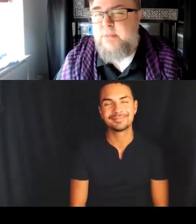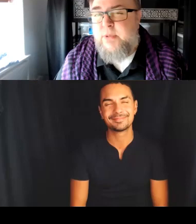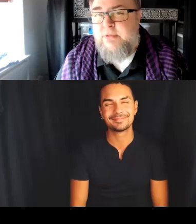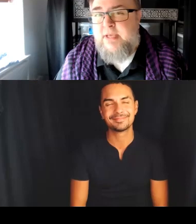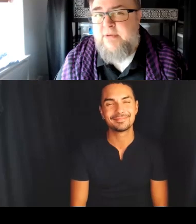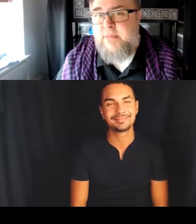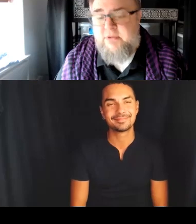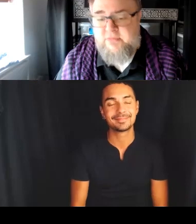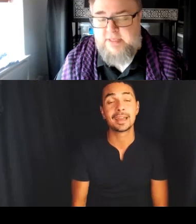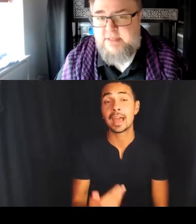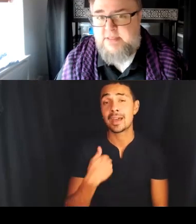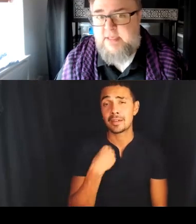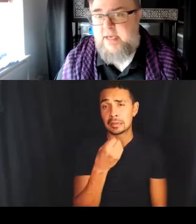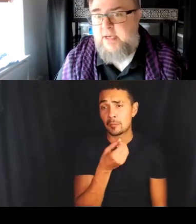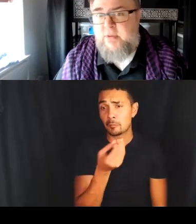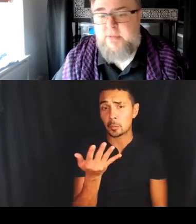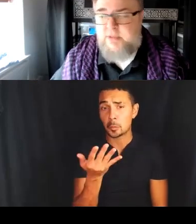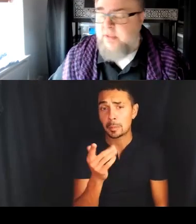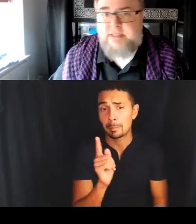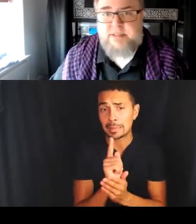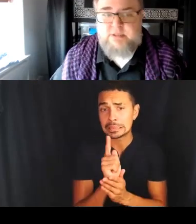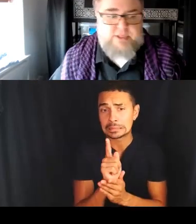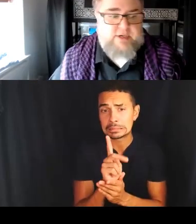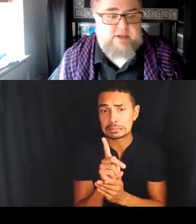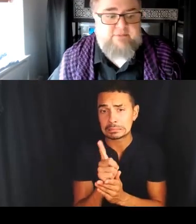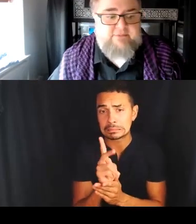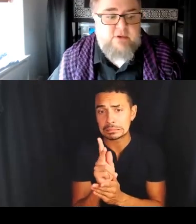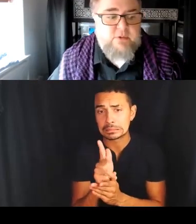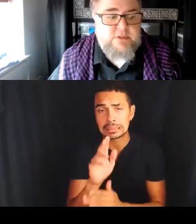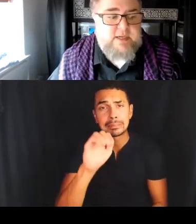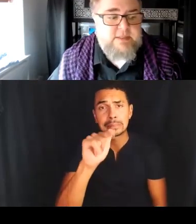So we only have a couple of minutes and I know Emil, you'd like to share a few more slides